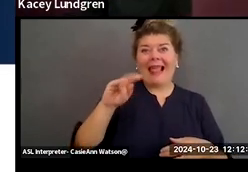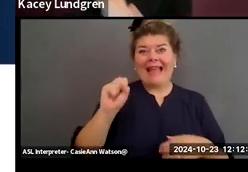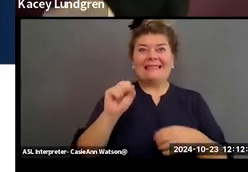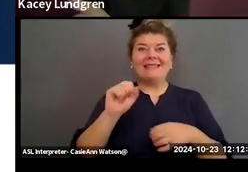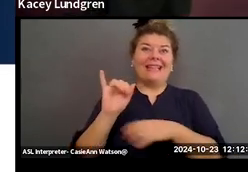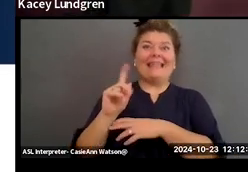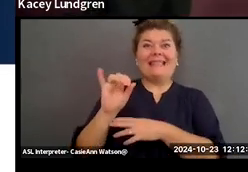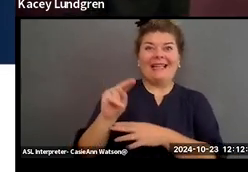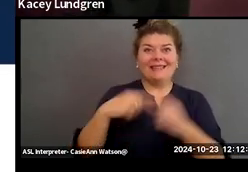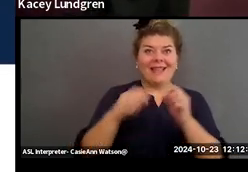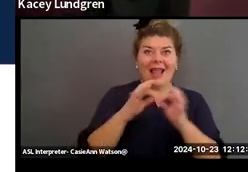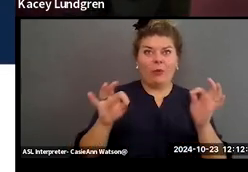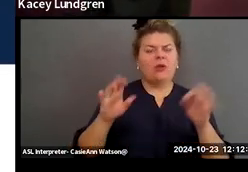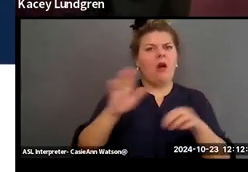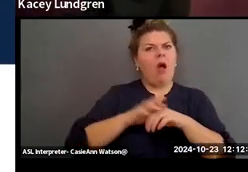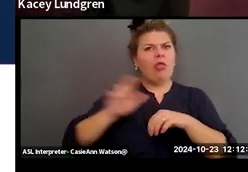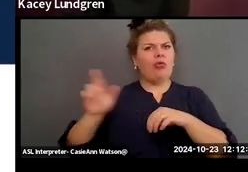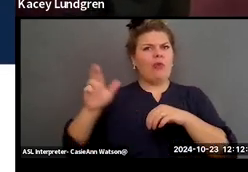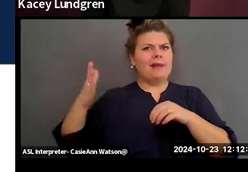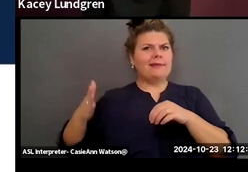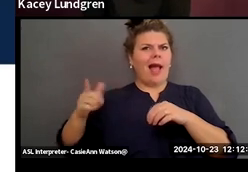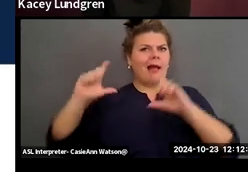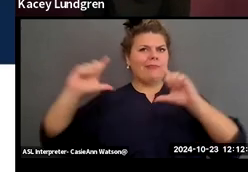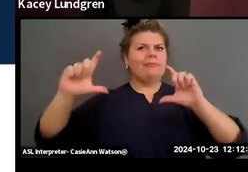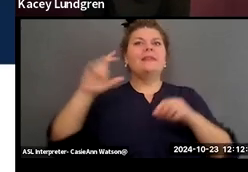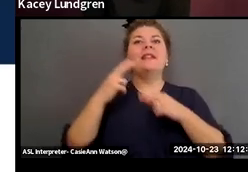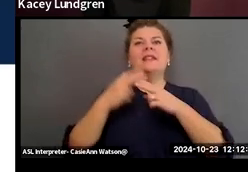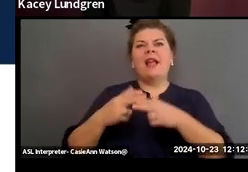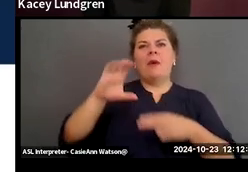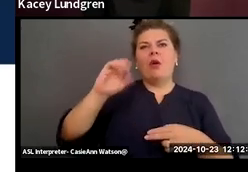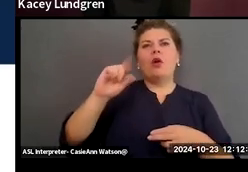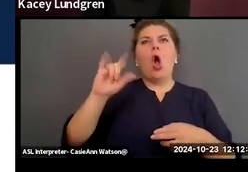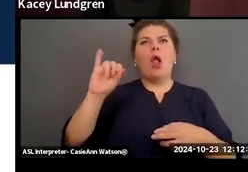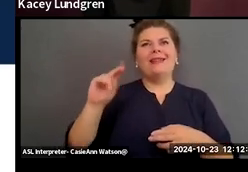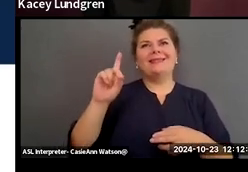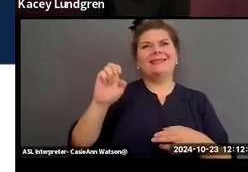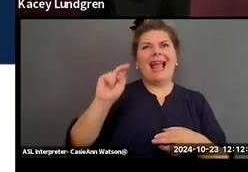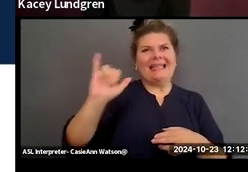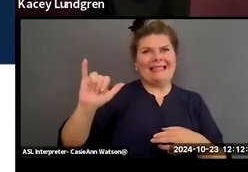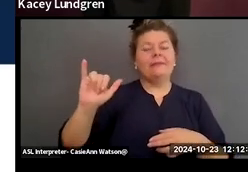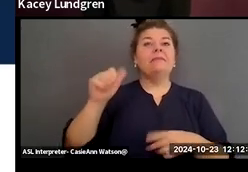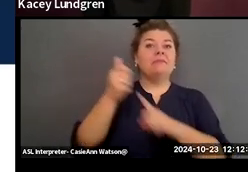Here on the right side of this screenshot is Colin Denny, a deaf member of the Navajo Nation.